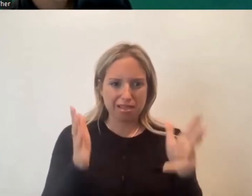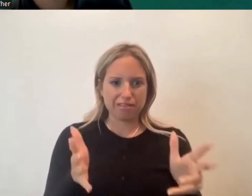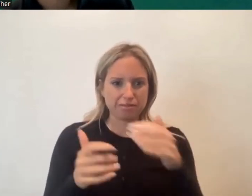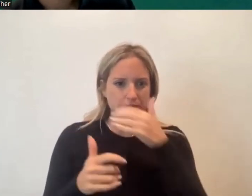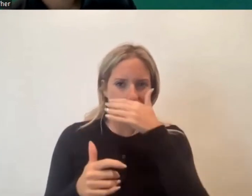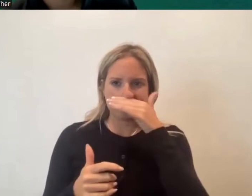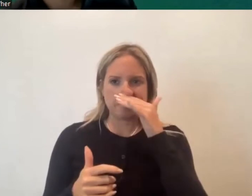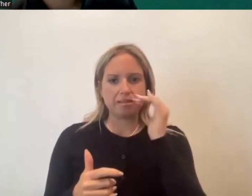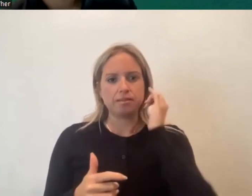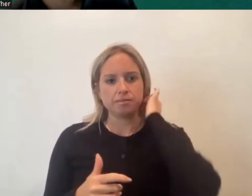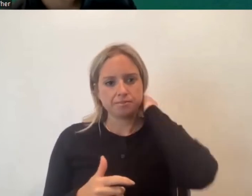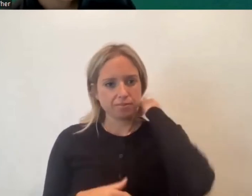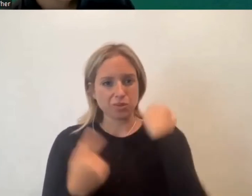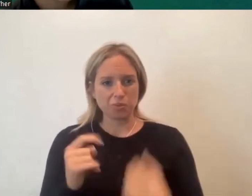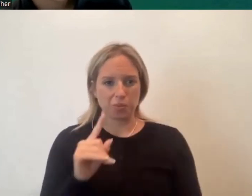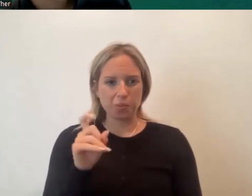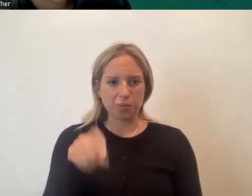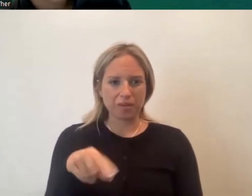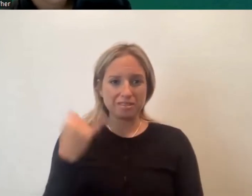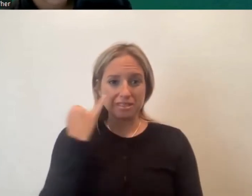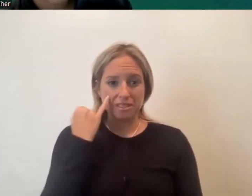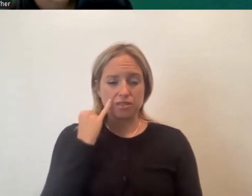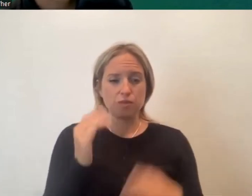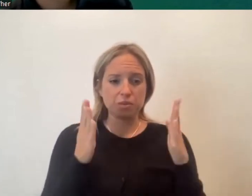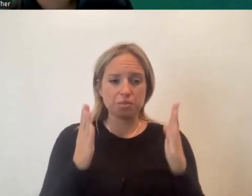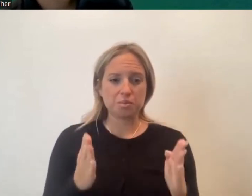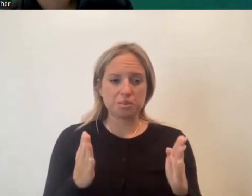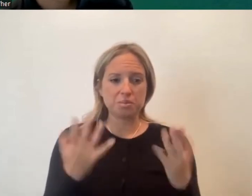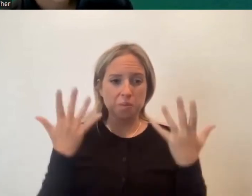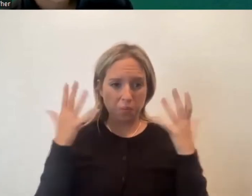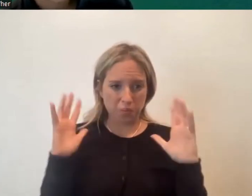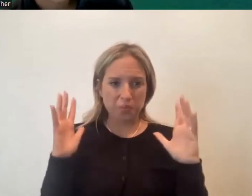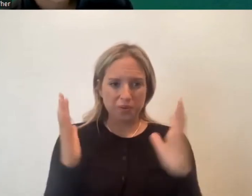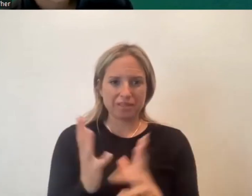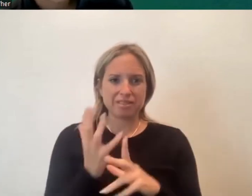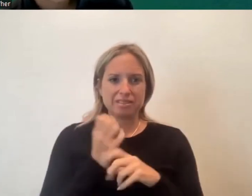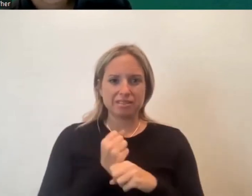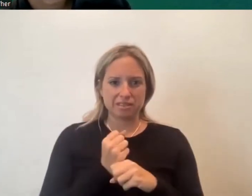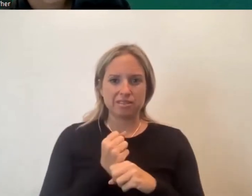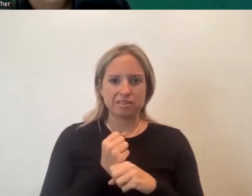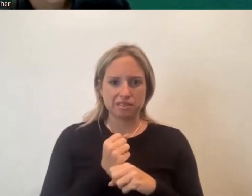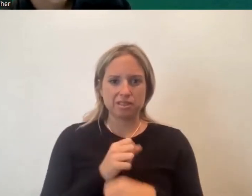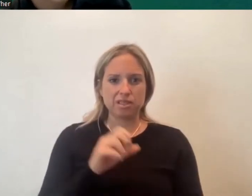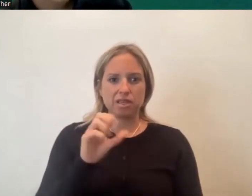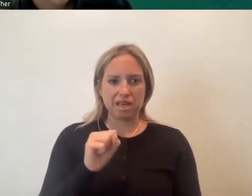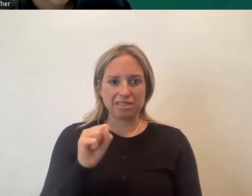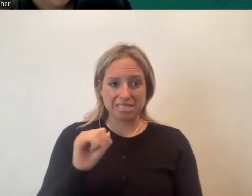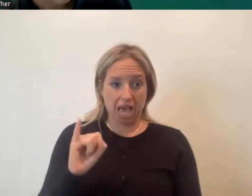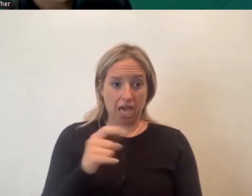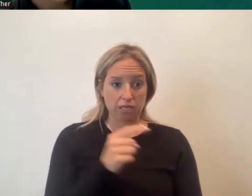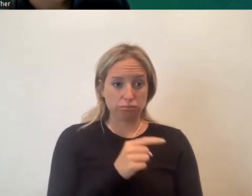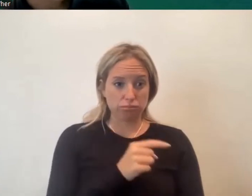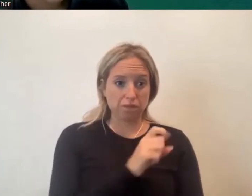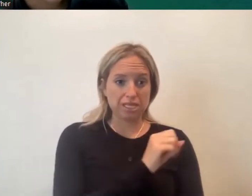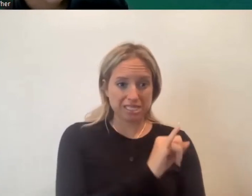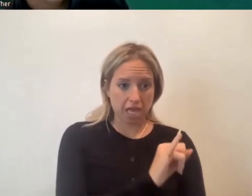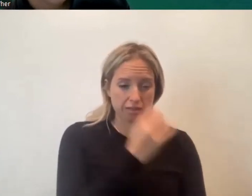One of the questions is, if someone is already receiving SSI, what is the benefit of also